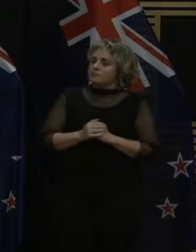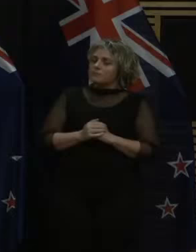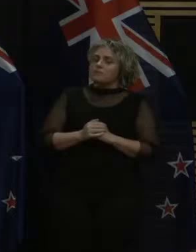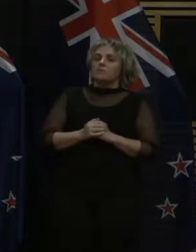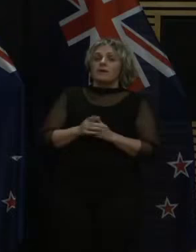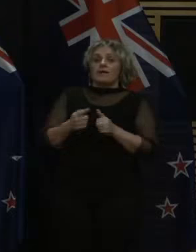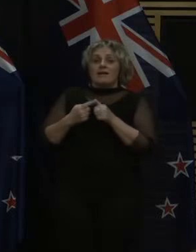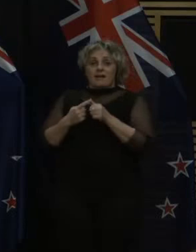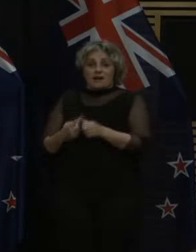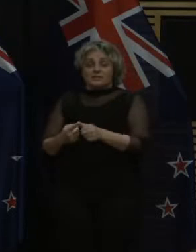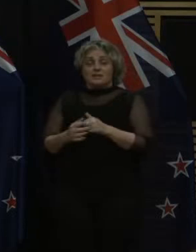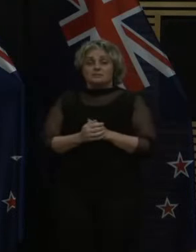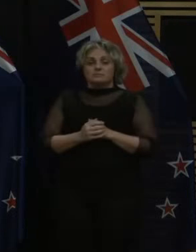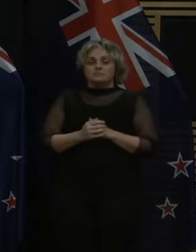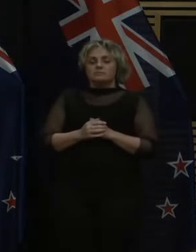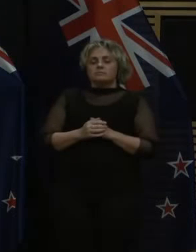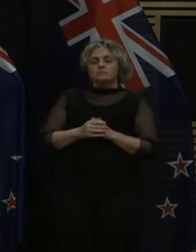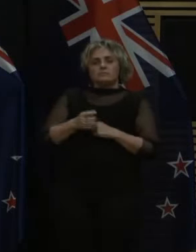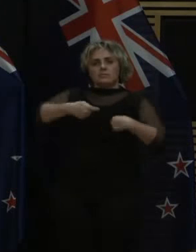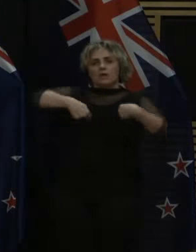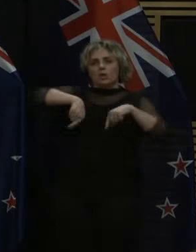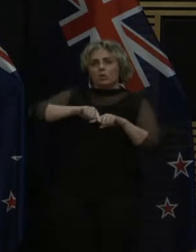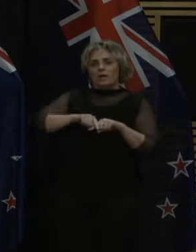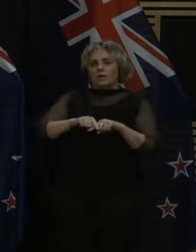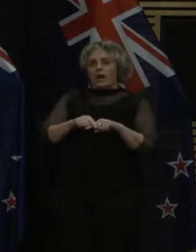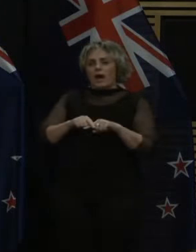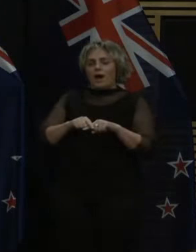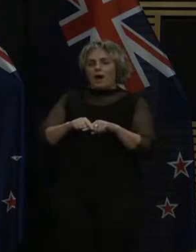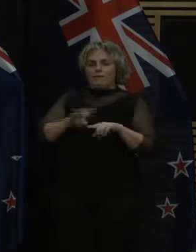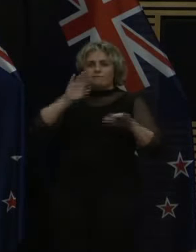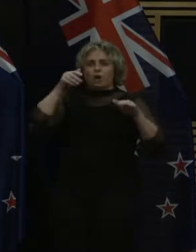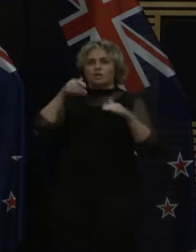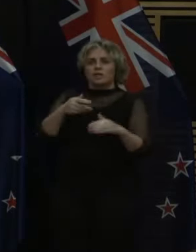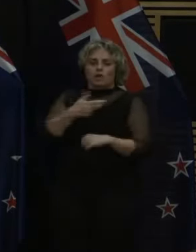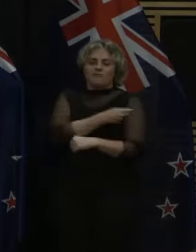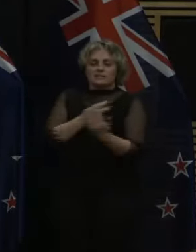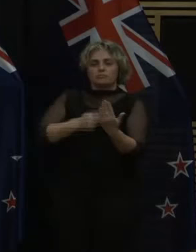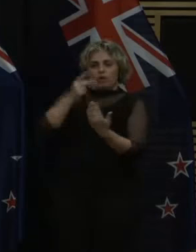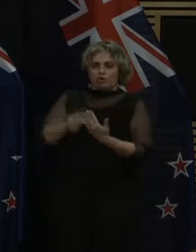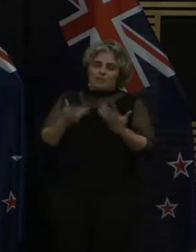about what is practical.